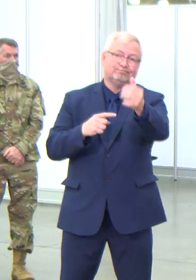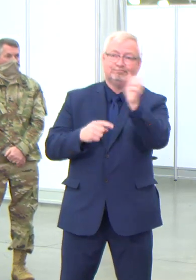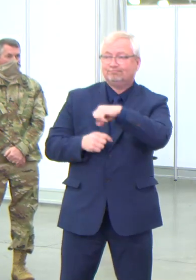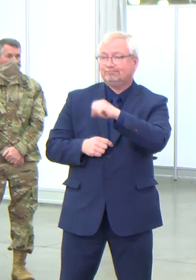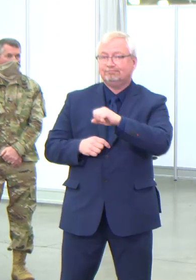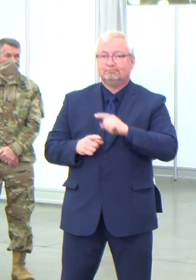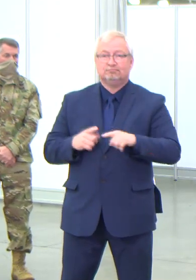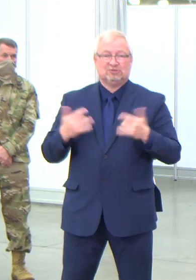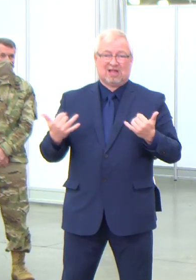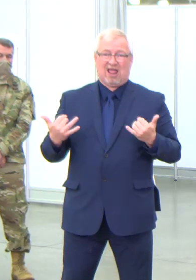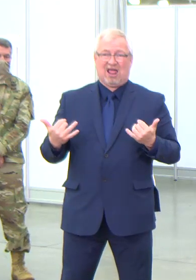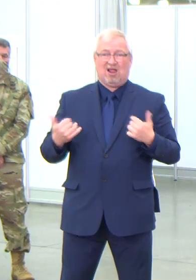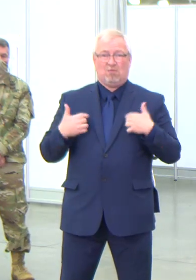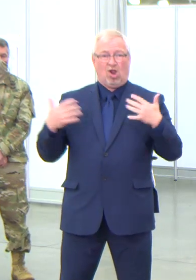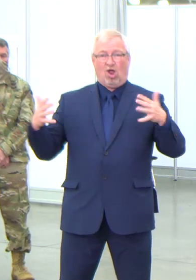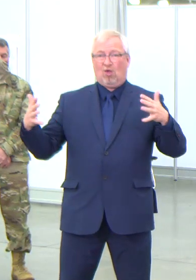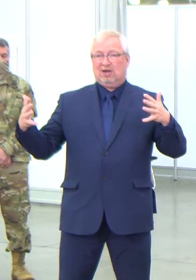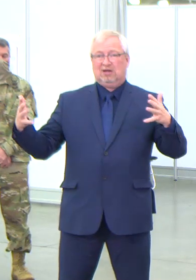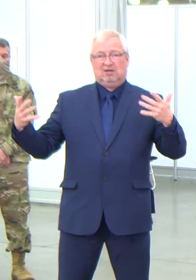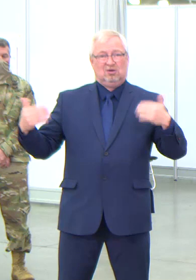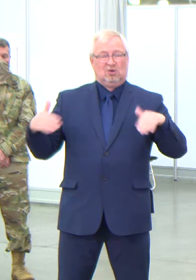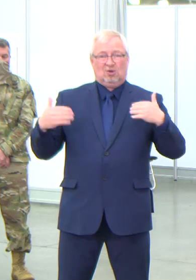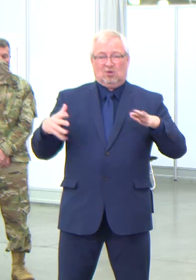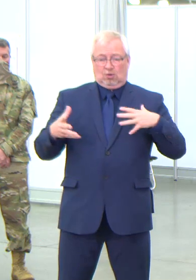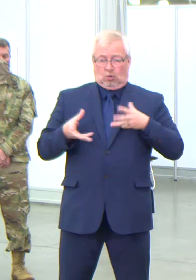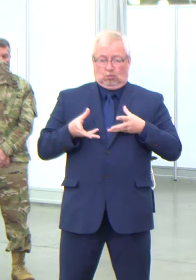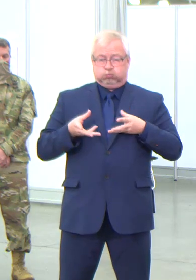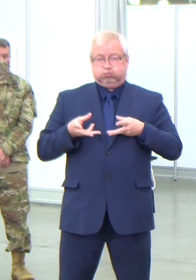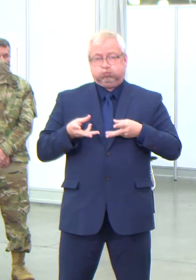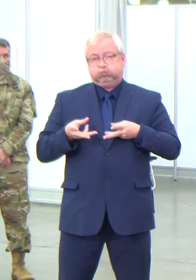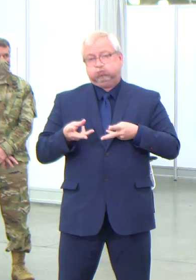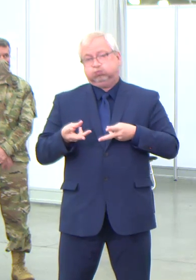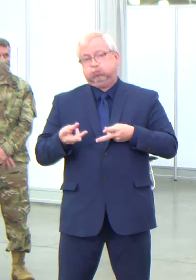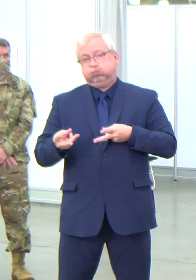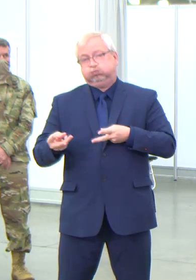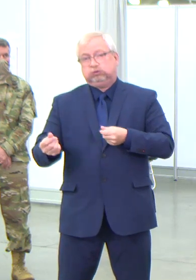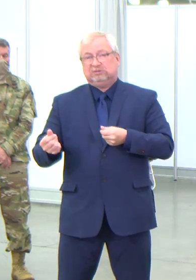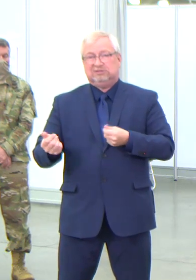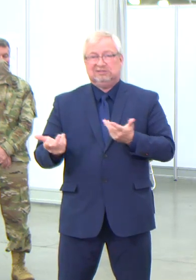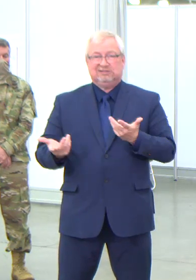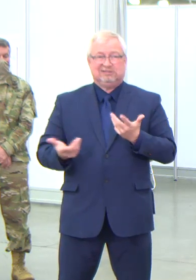to -- I think we're already at the point where we've spent probably somewhere in the neighborhood